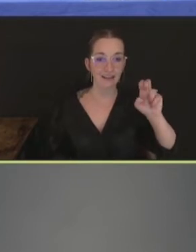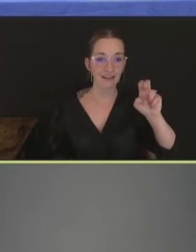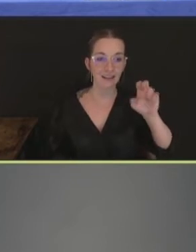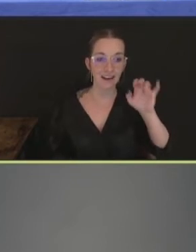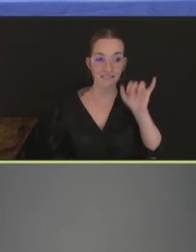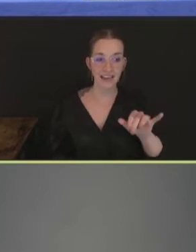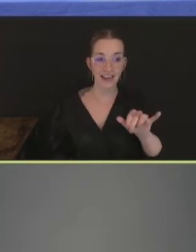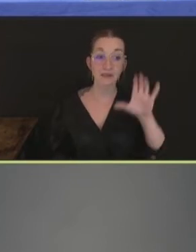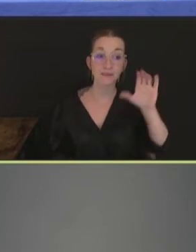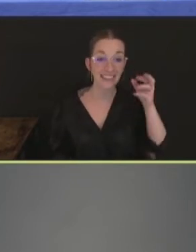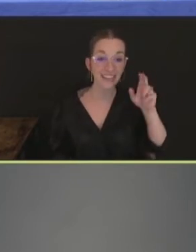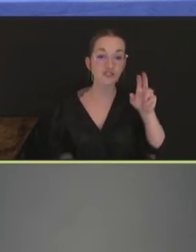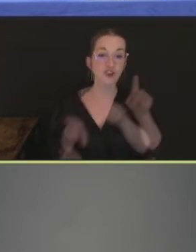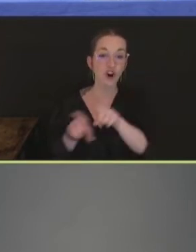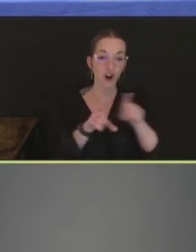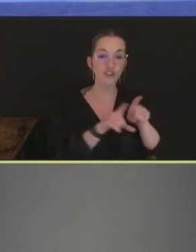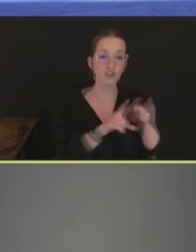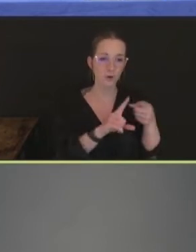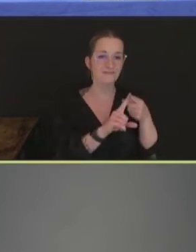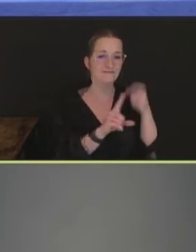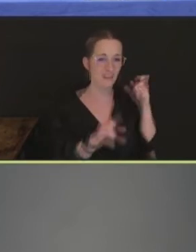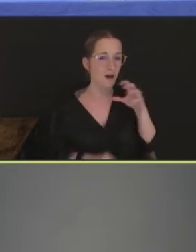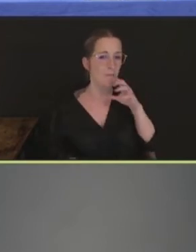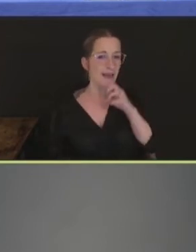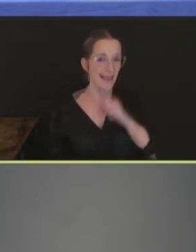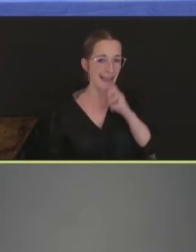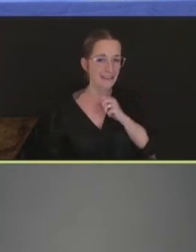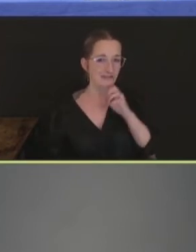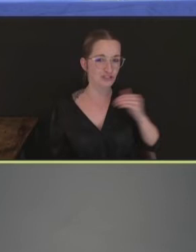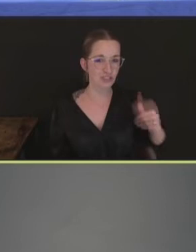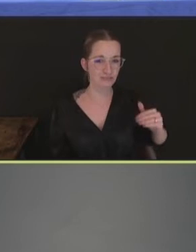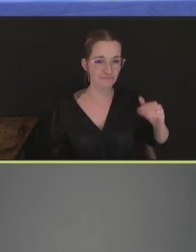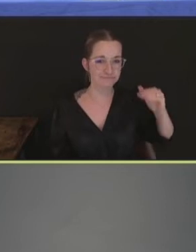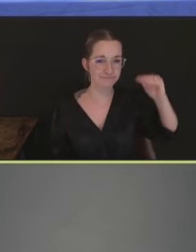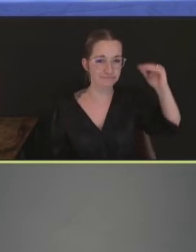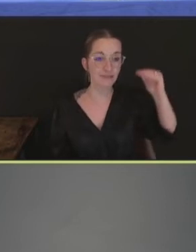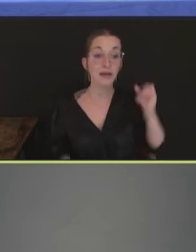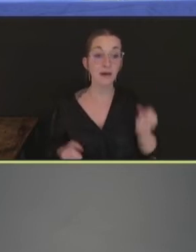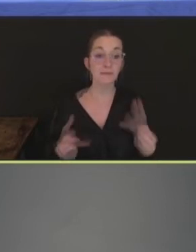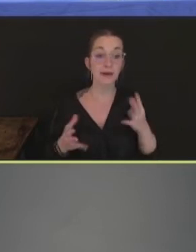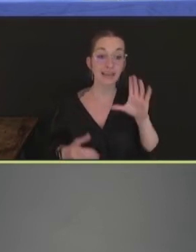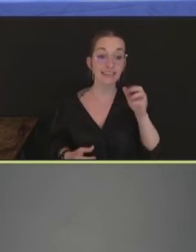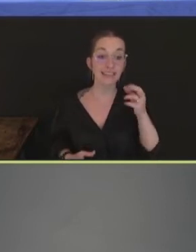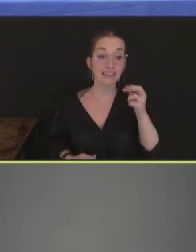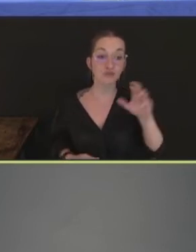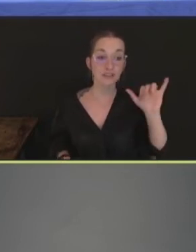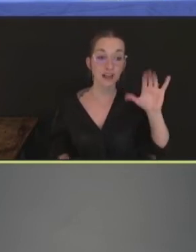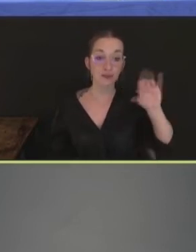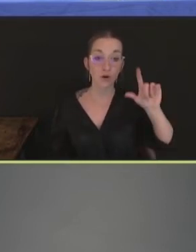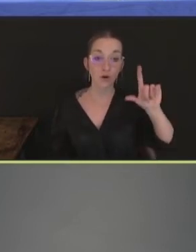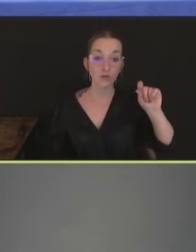And many cancers, the common cancers such as colorectal and lung, they develop after